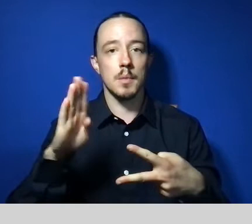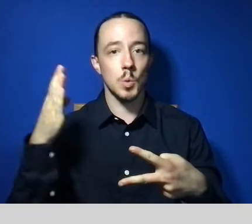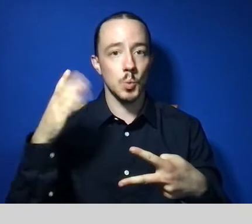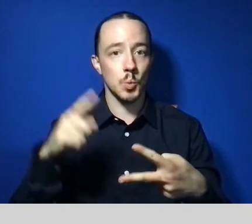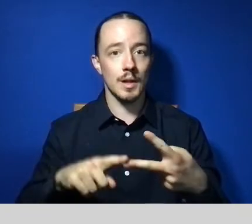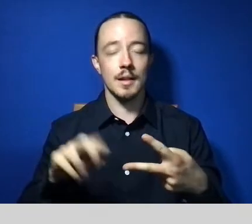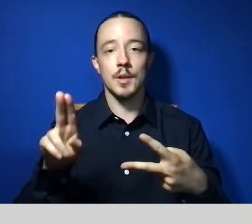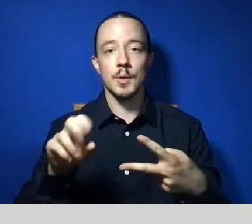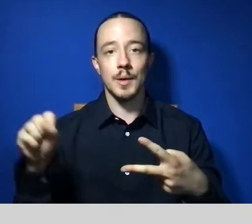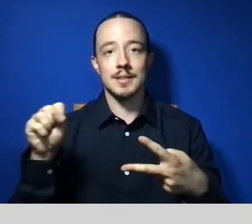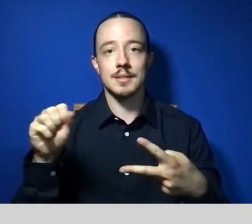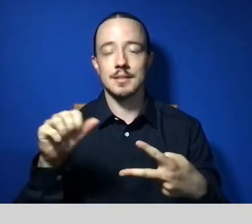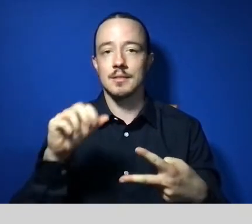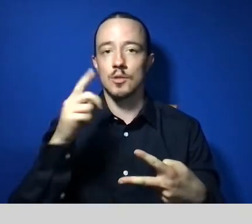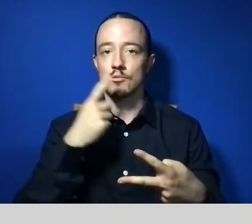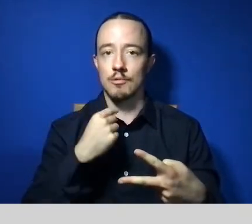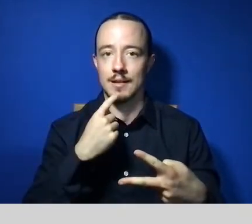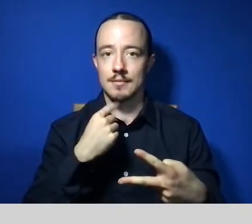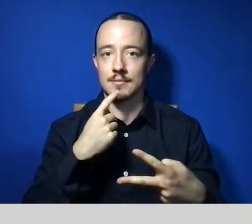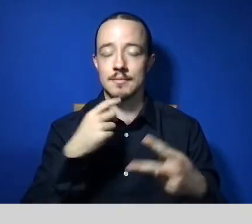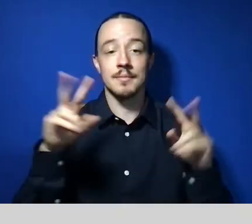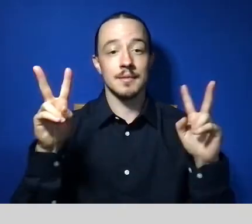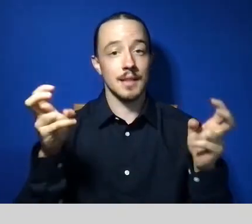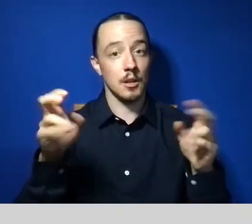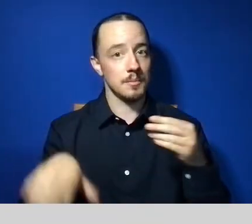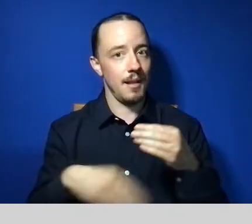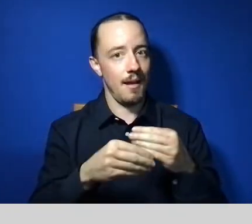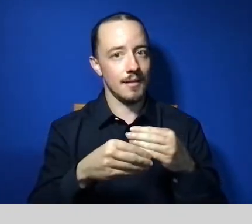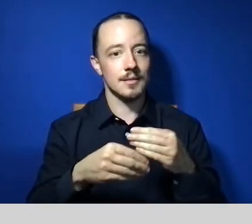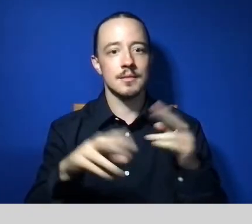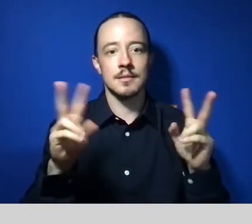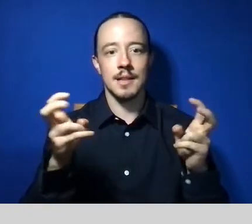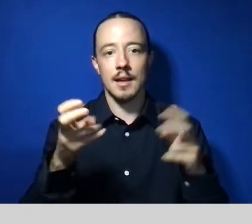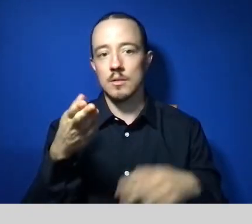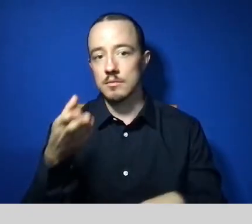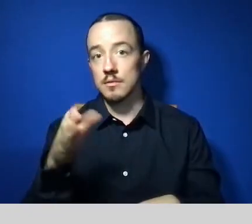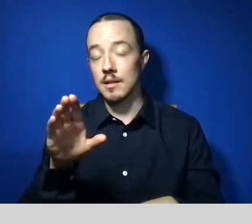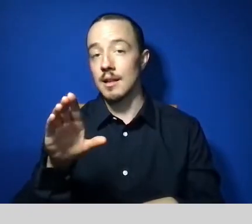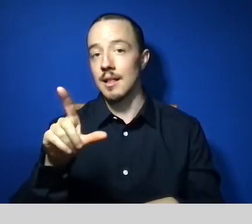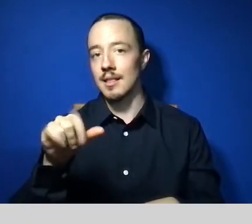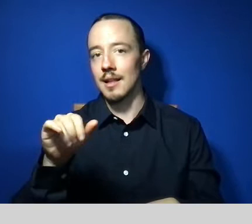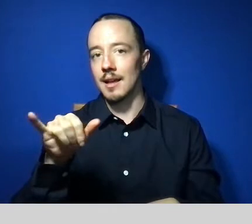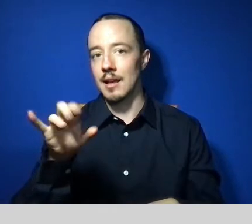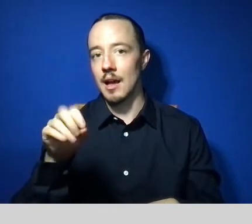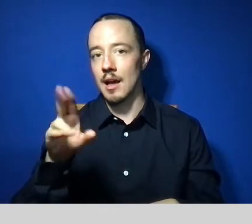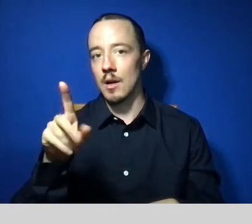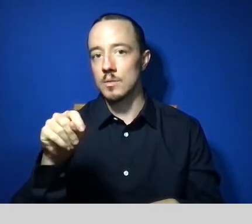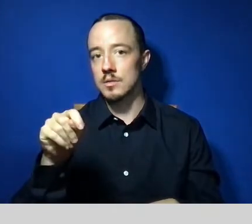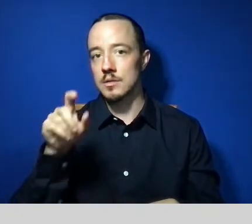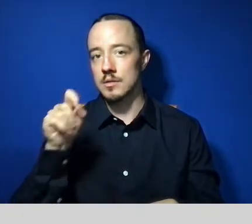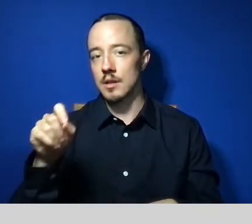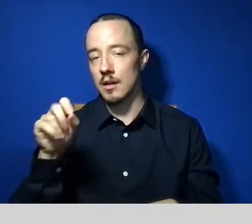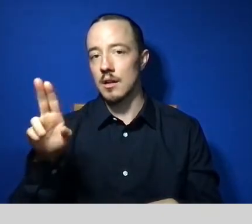the United States shows up a title has been added. The title has been added in layout.update,